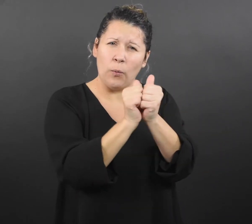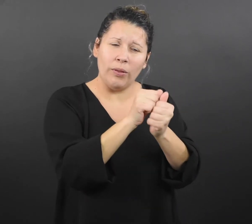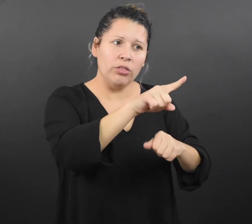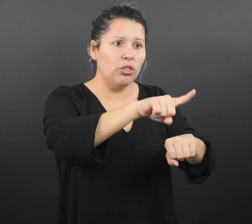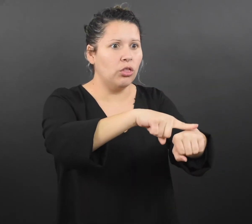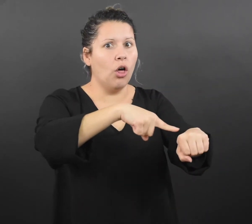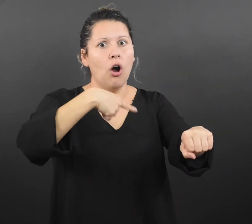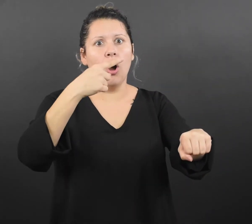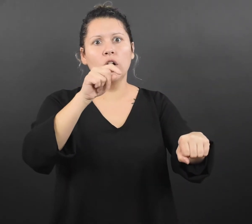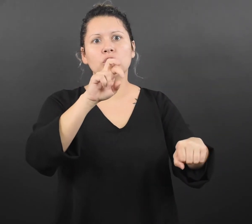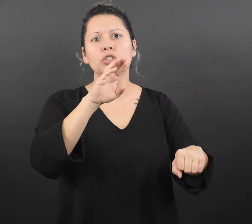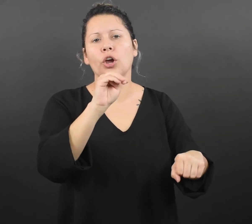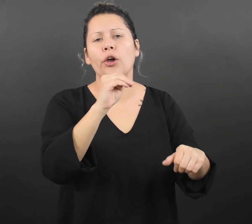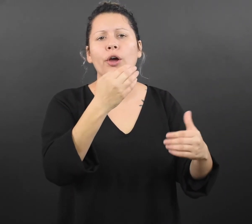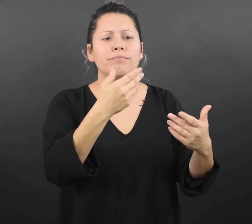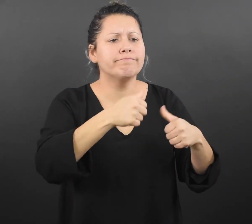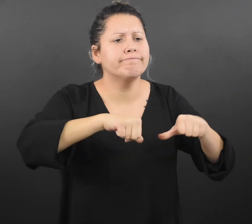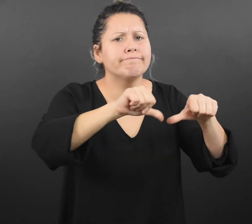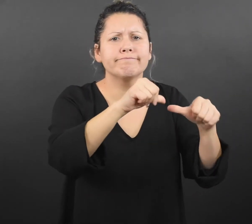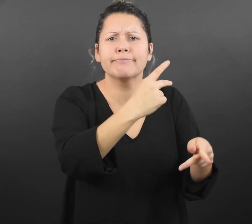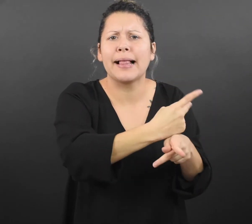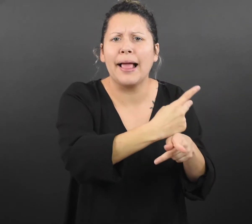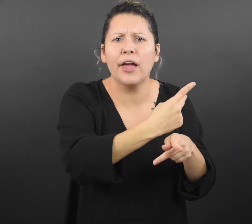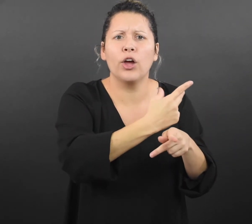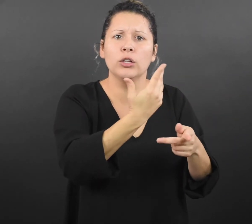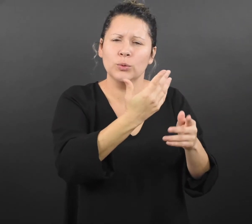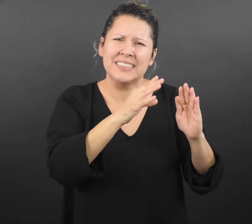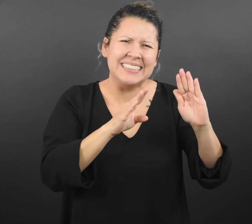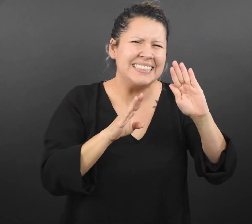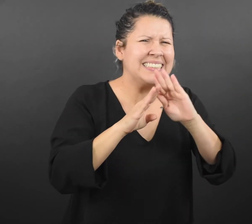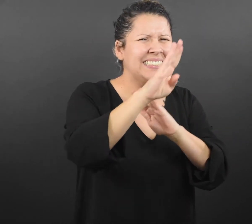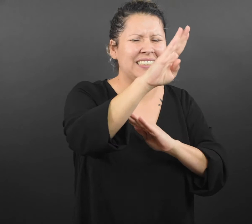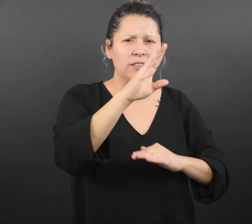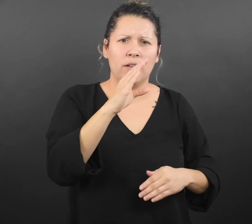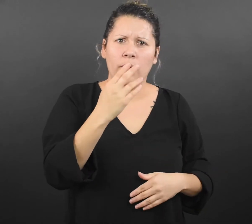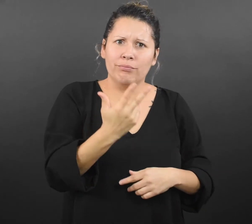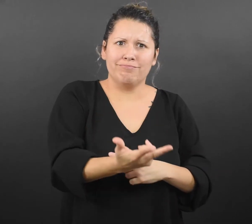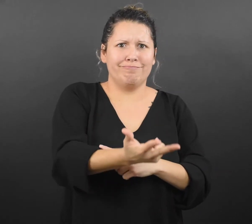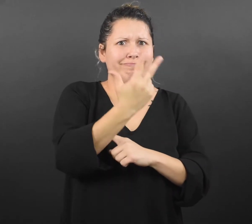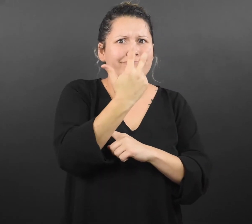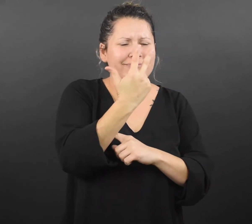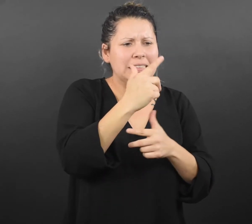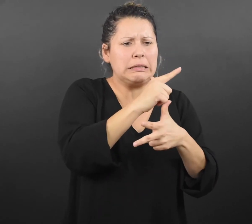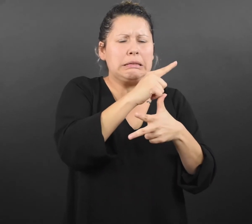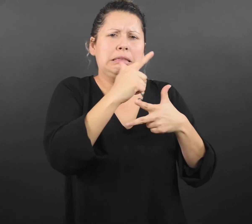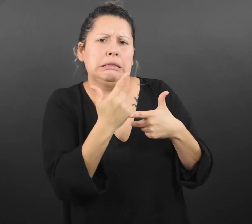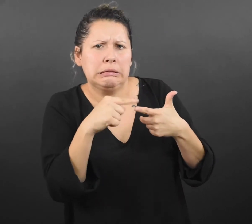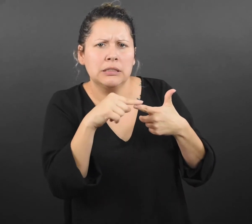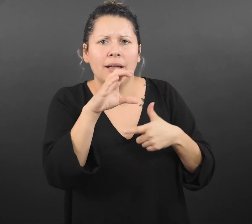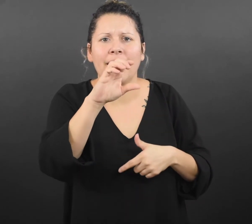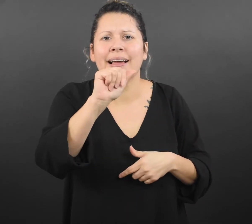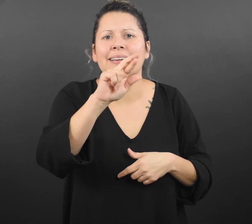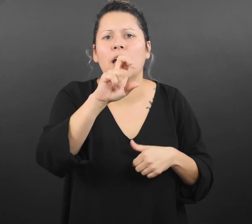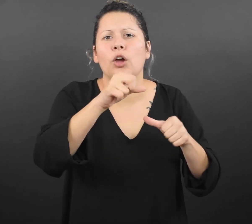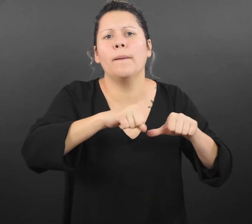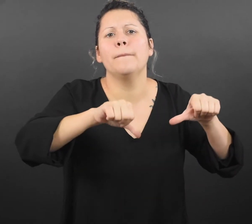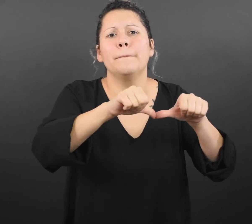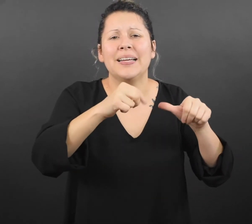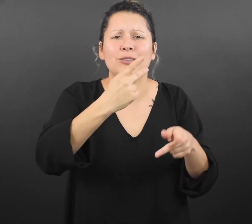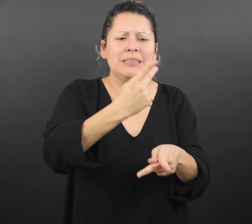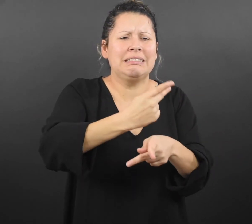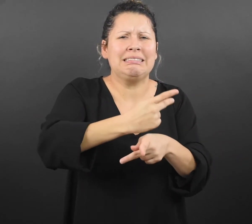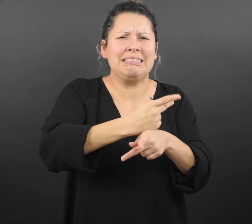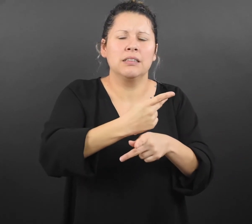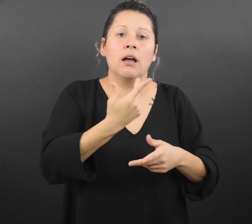to launch three alternative care sites to accept non- critical patients from hospitals.